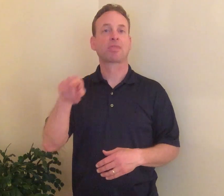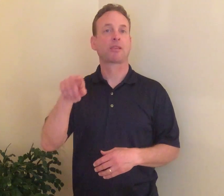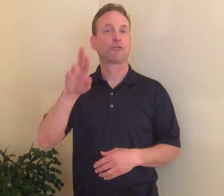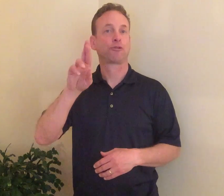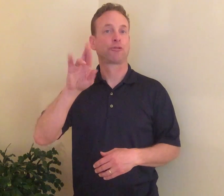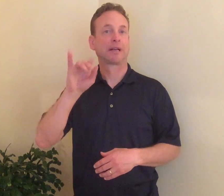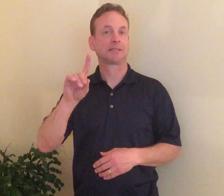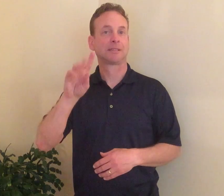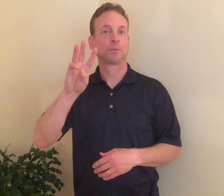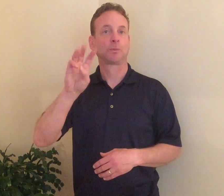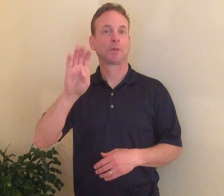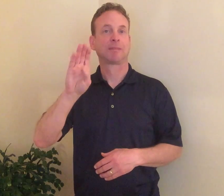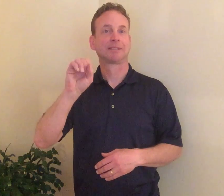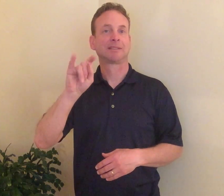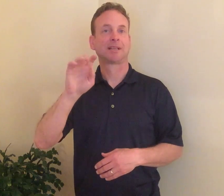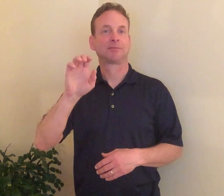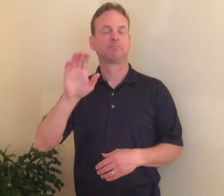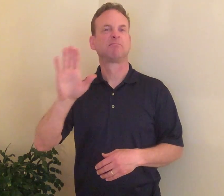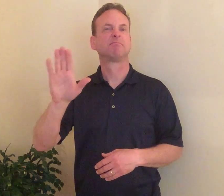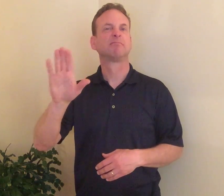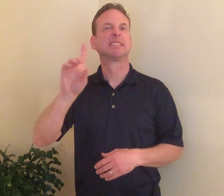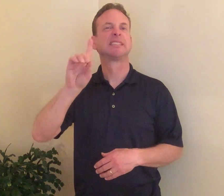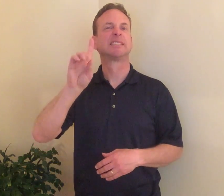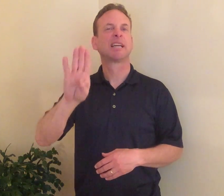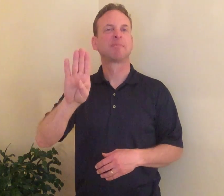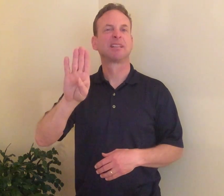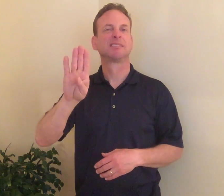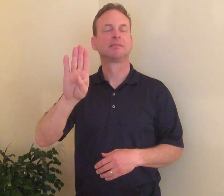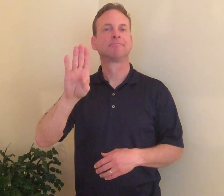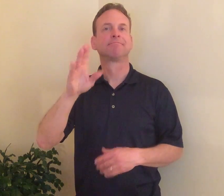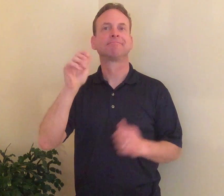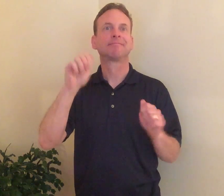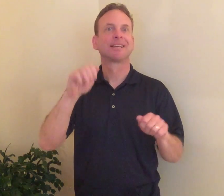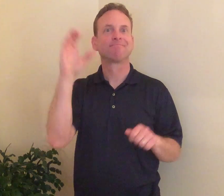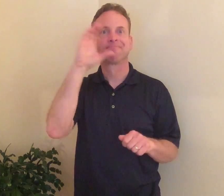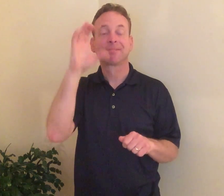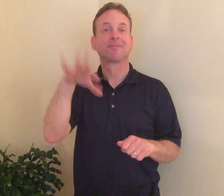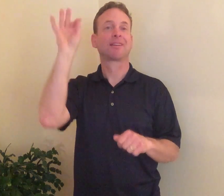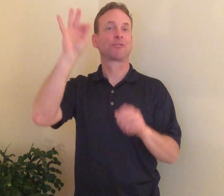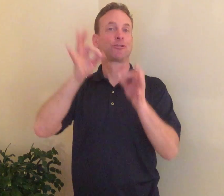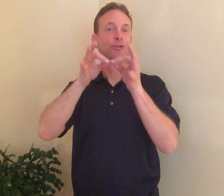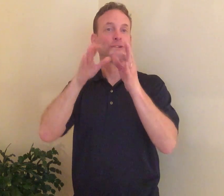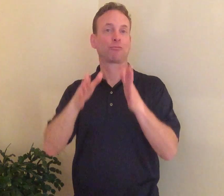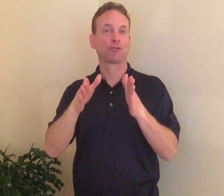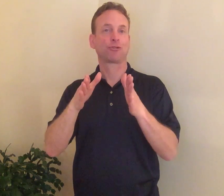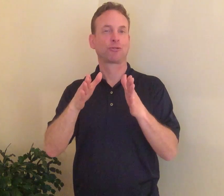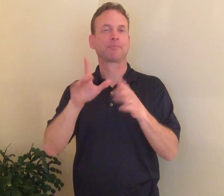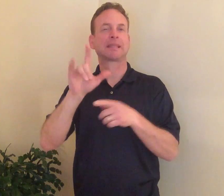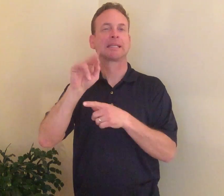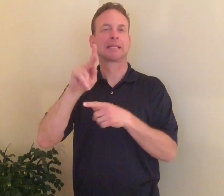The RID website currently has a database function that allows searching for interpreters.